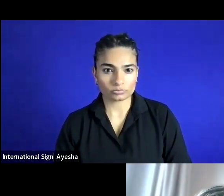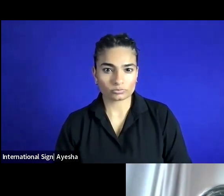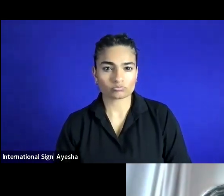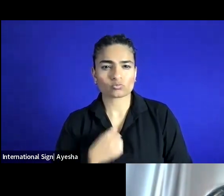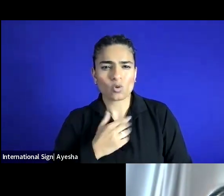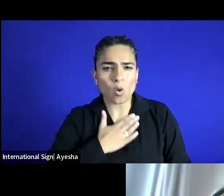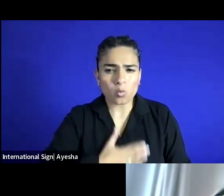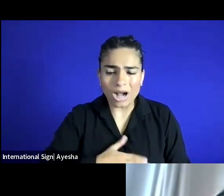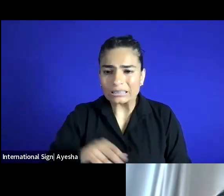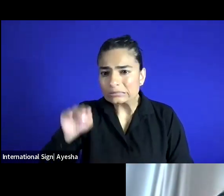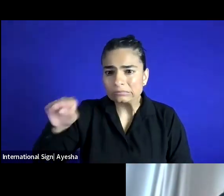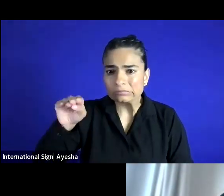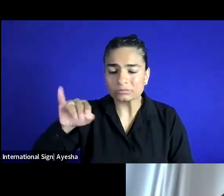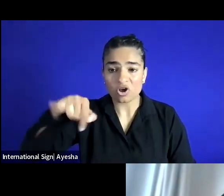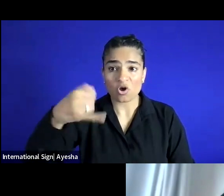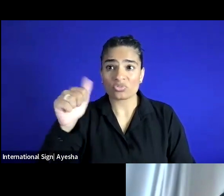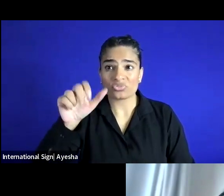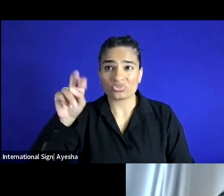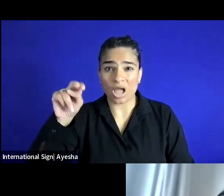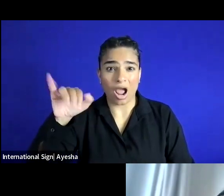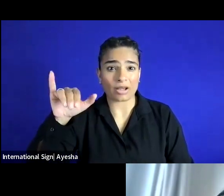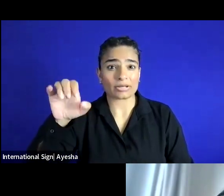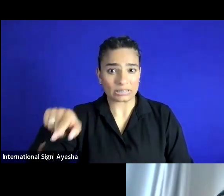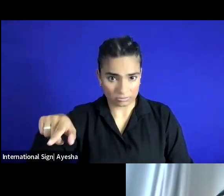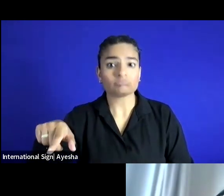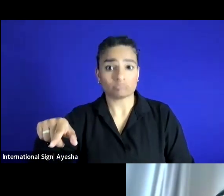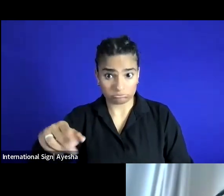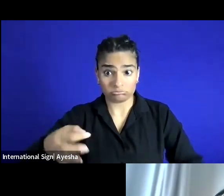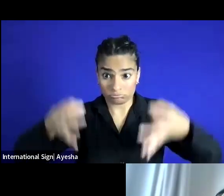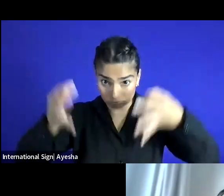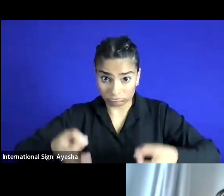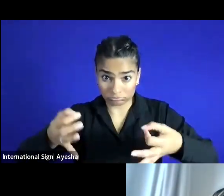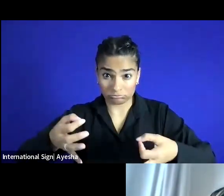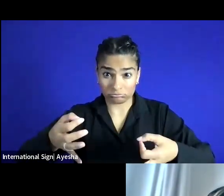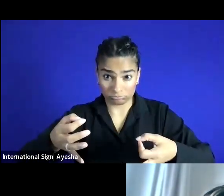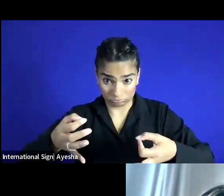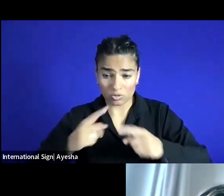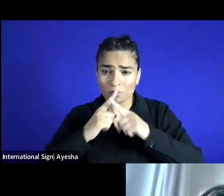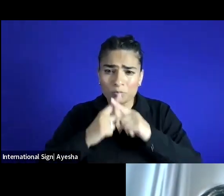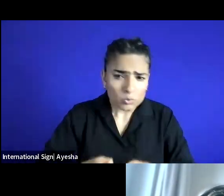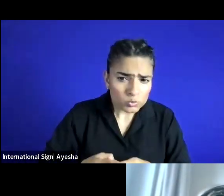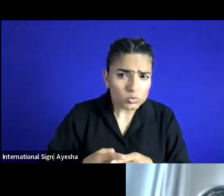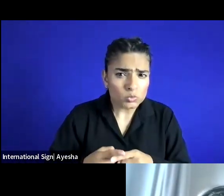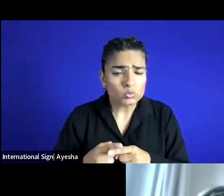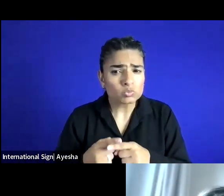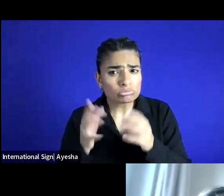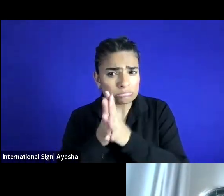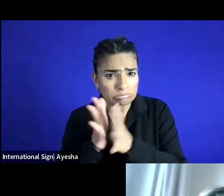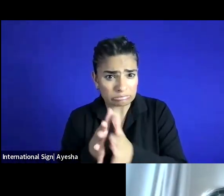if, if she is able to come off mute to make sure that I'm saying the right thing.